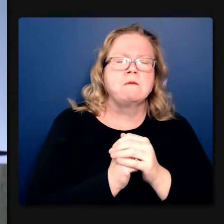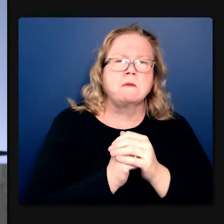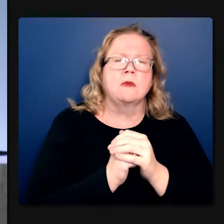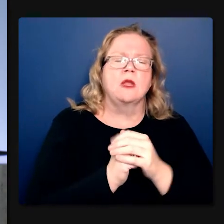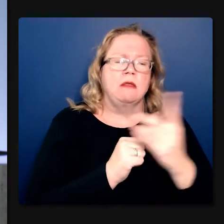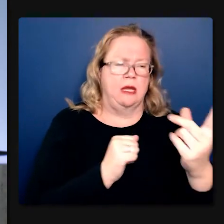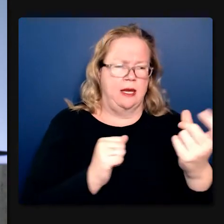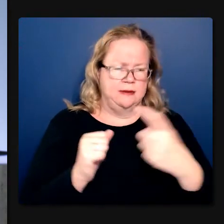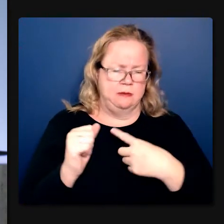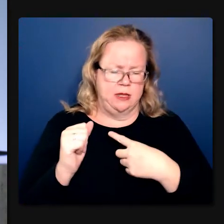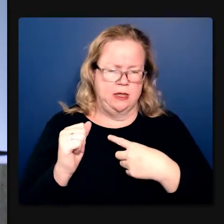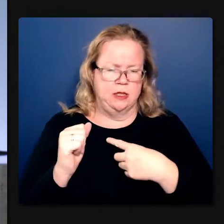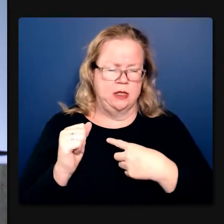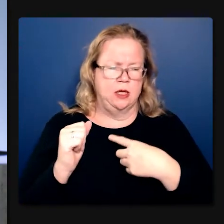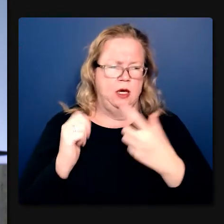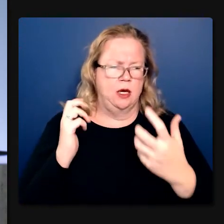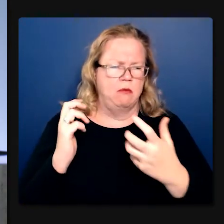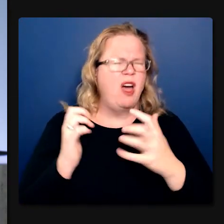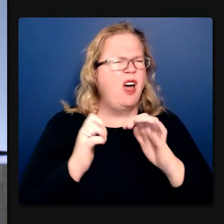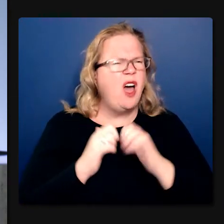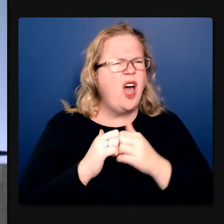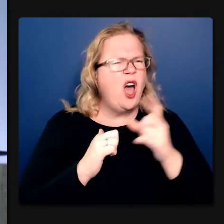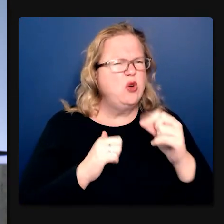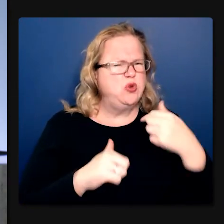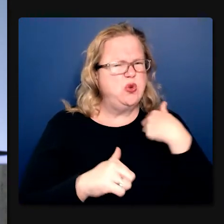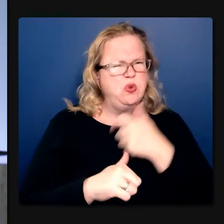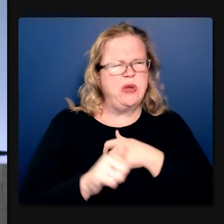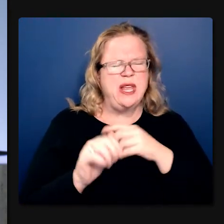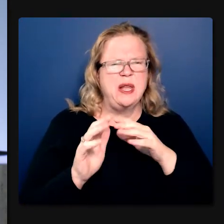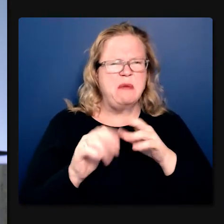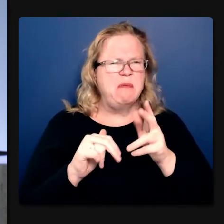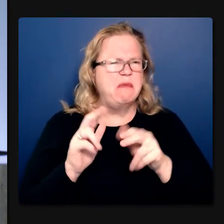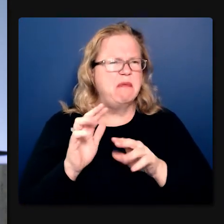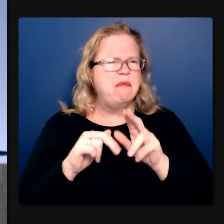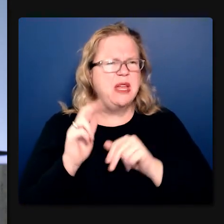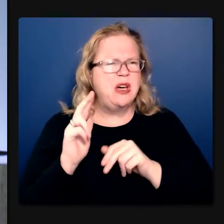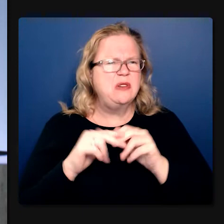and was asked the question "How do we build massive,